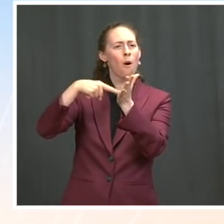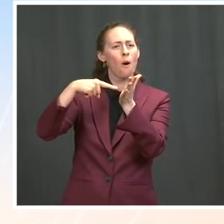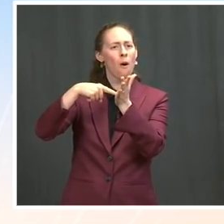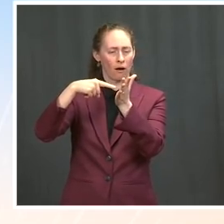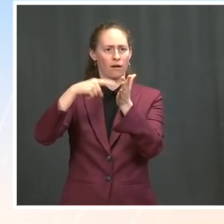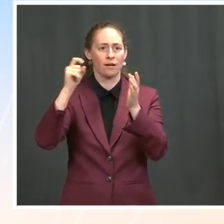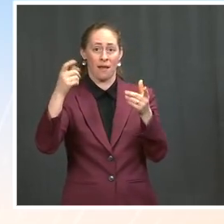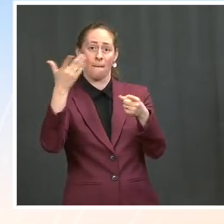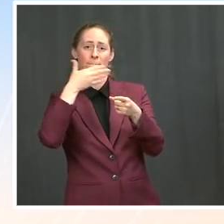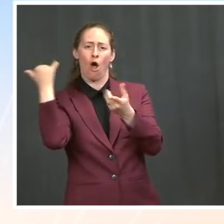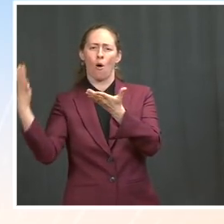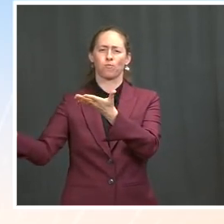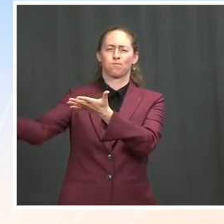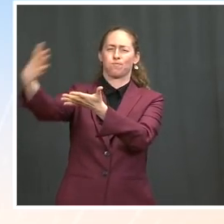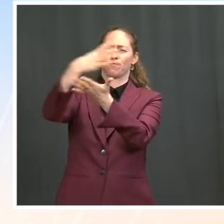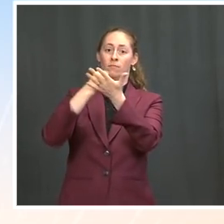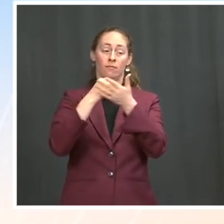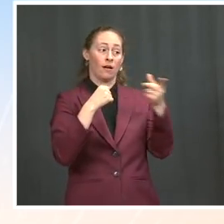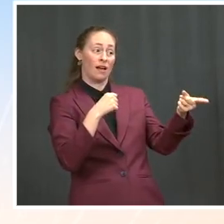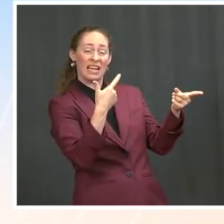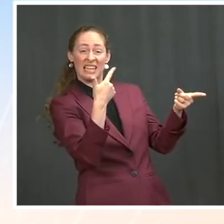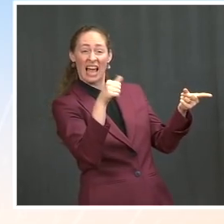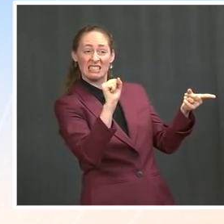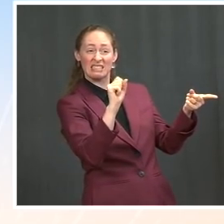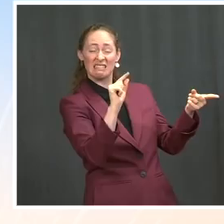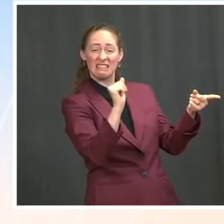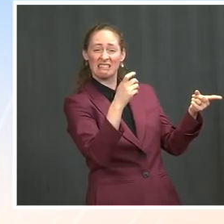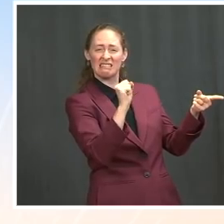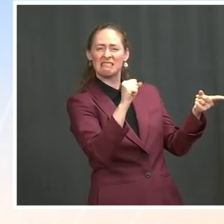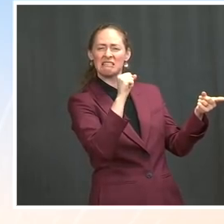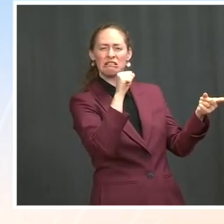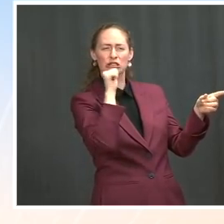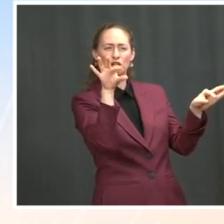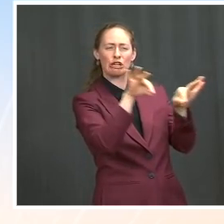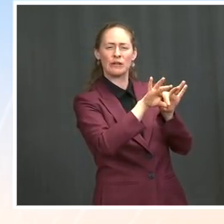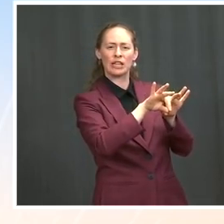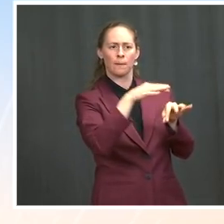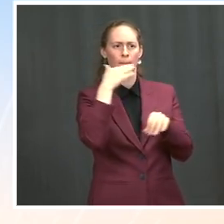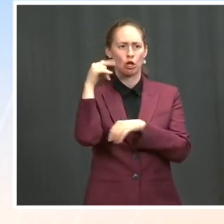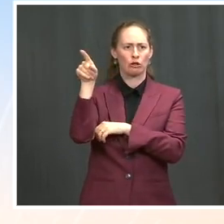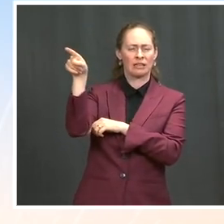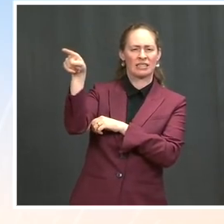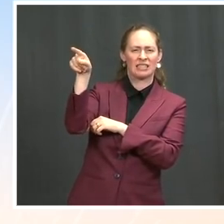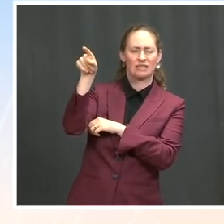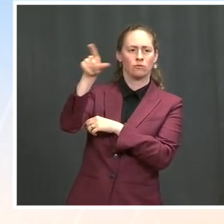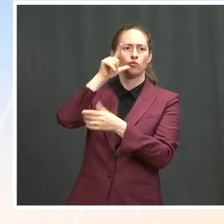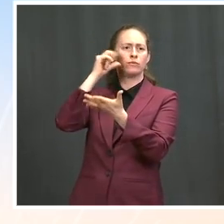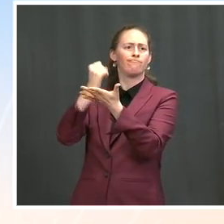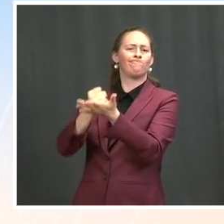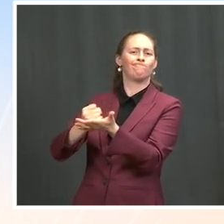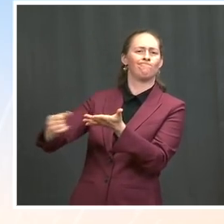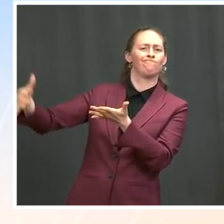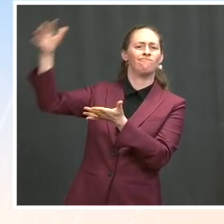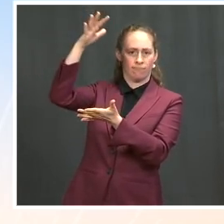it would fall on for -- predominantly wealthy Americans and just ensure they're paying the taxes they owe. So, that is an area where we feel